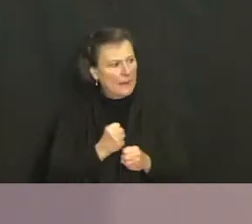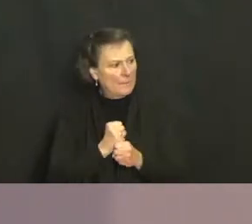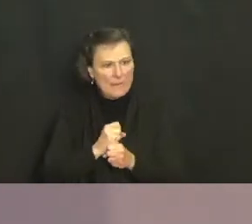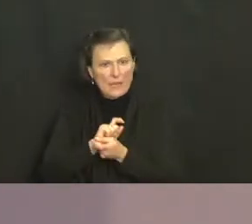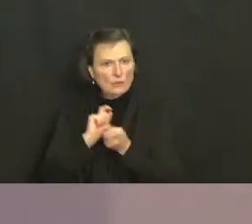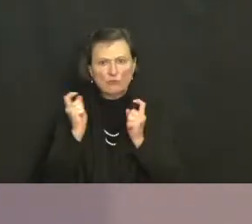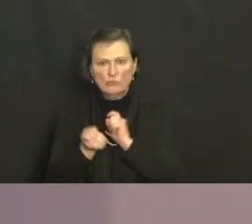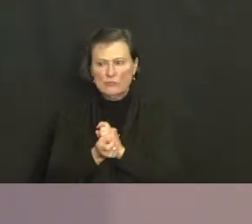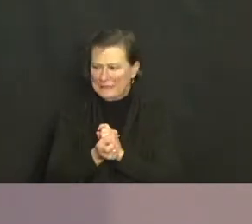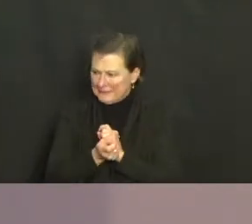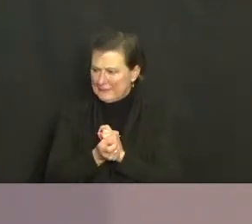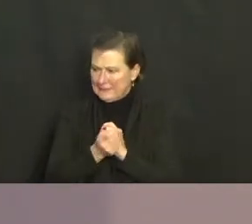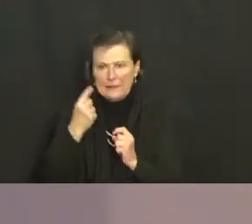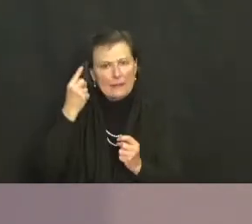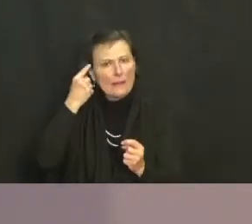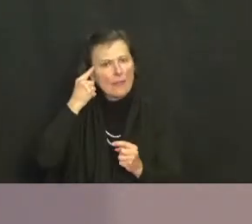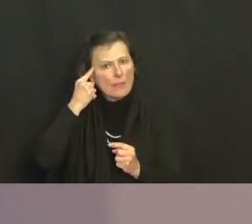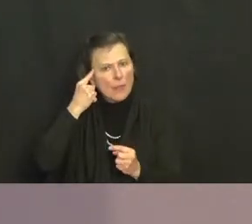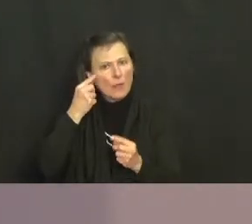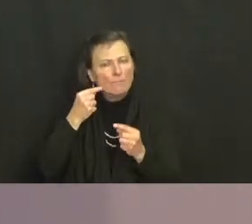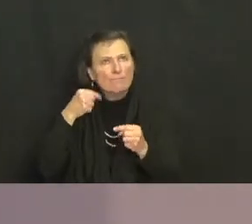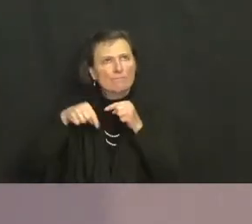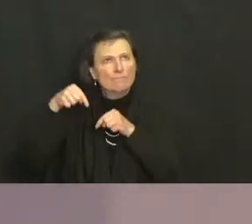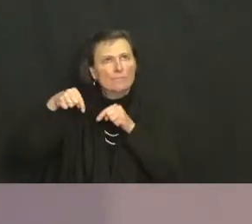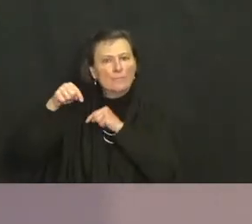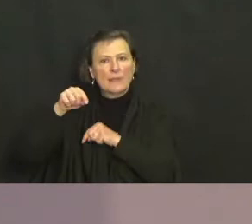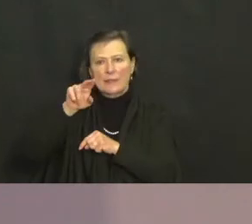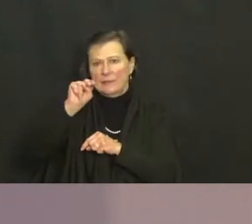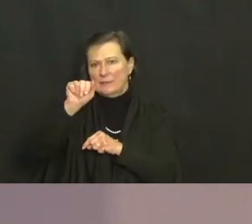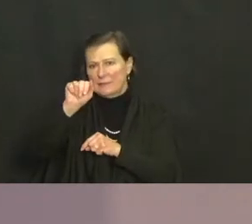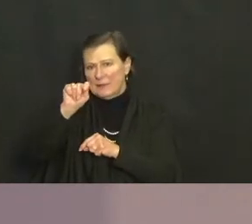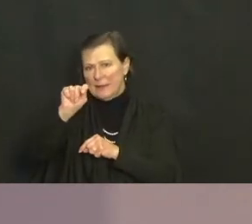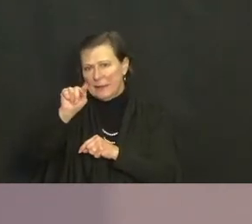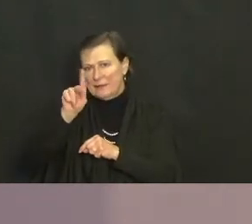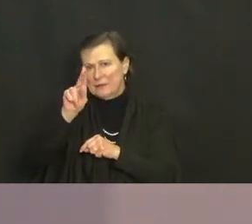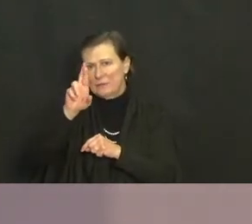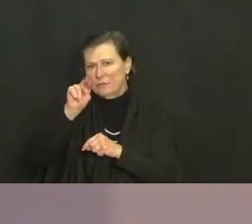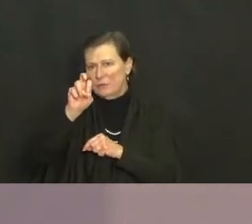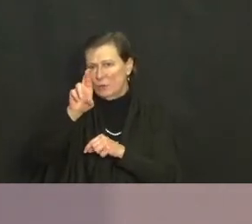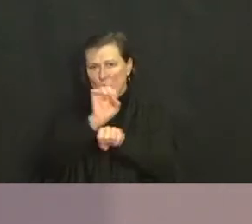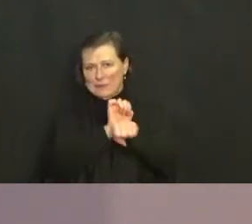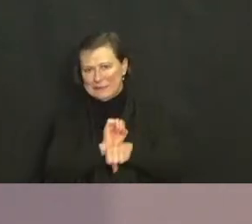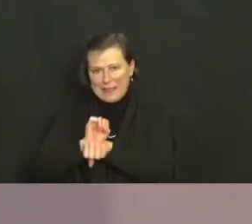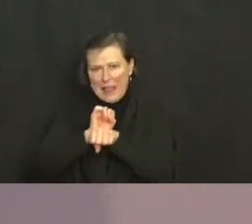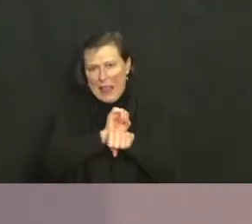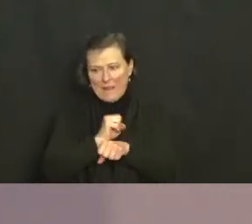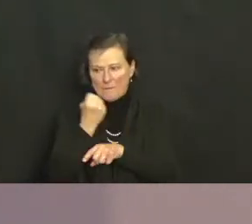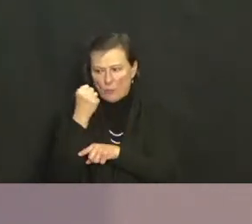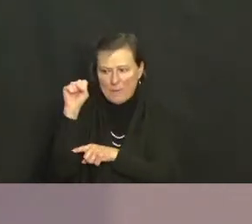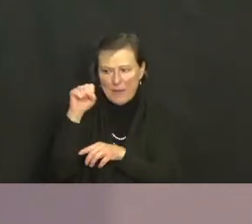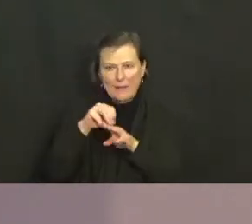He thought back about the Nat Turner's slave rebellion in 1831. In the massacre that ensued.